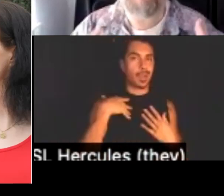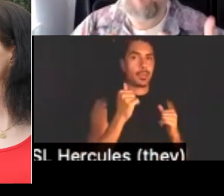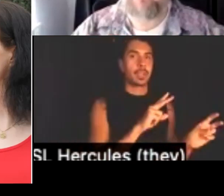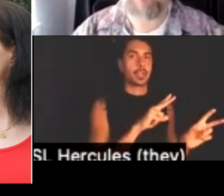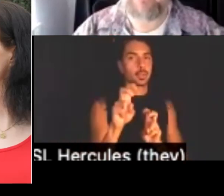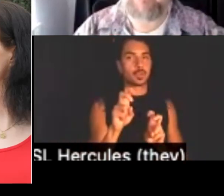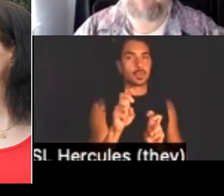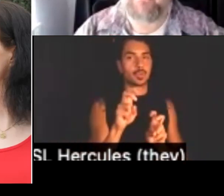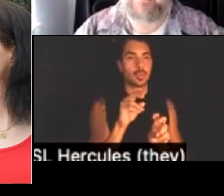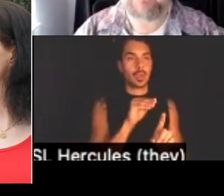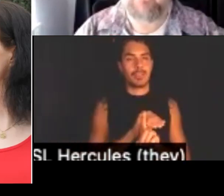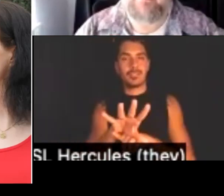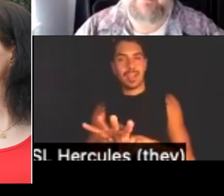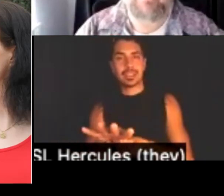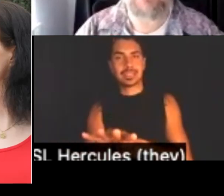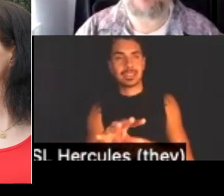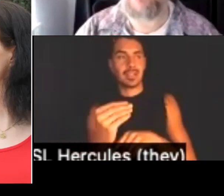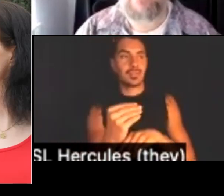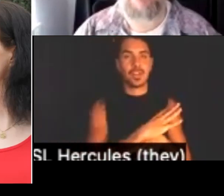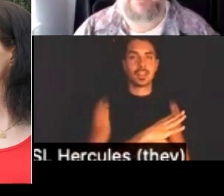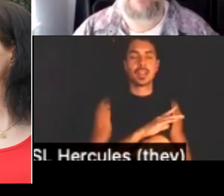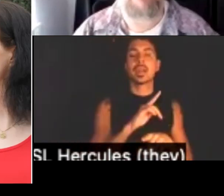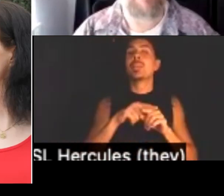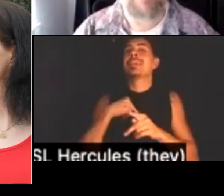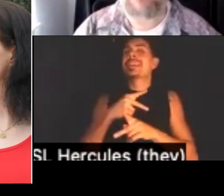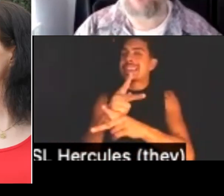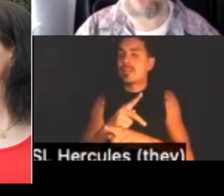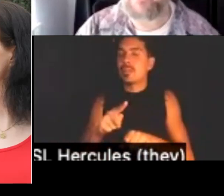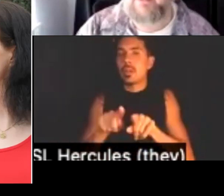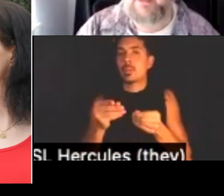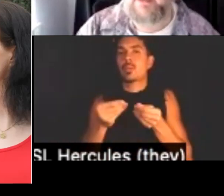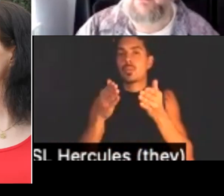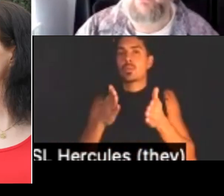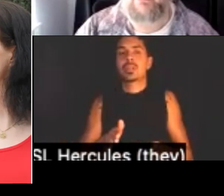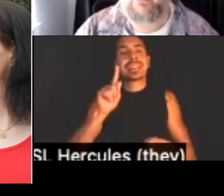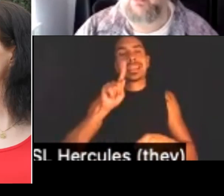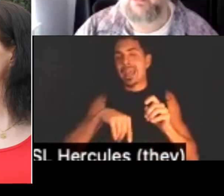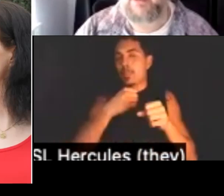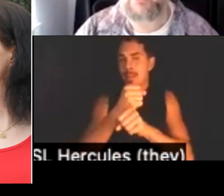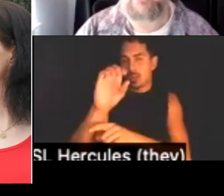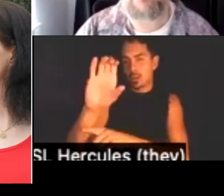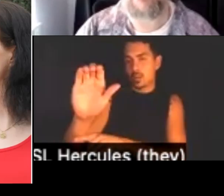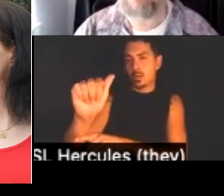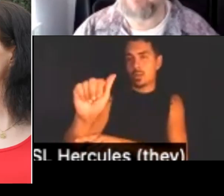but we want to be careful as providers to not make a causality or a correlation